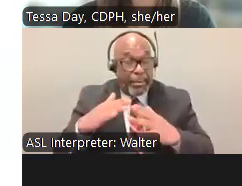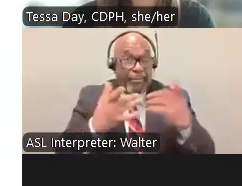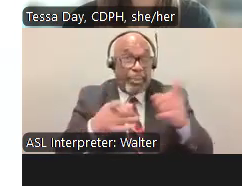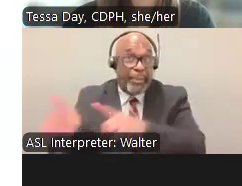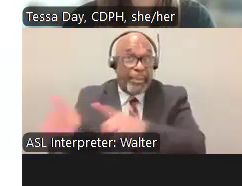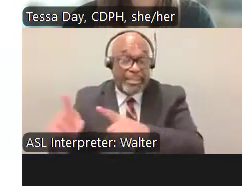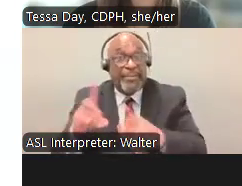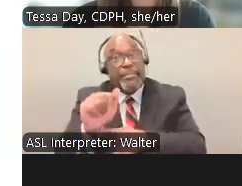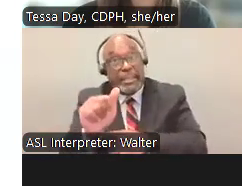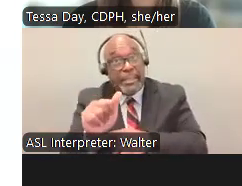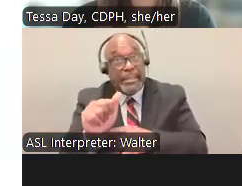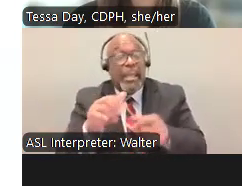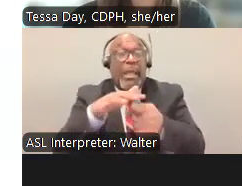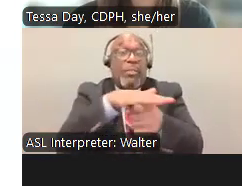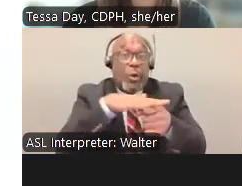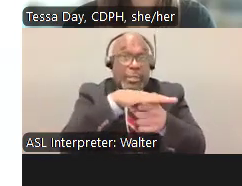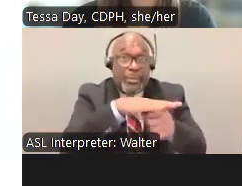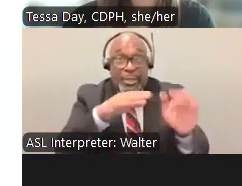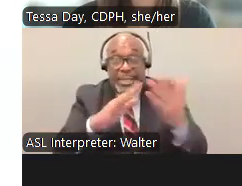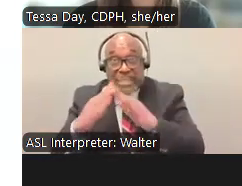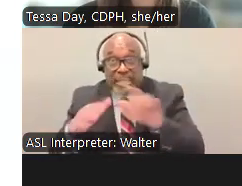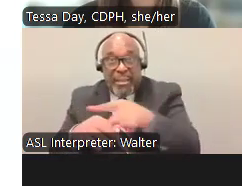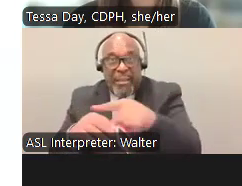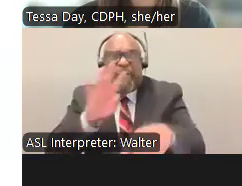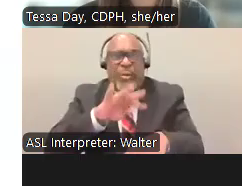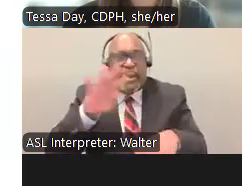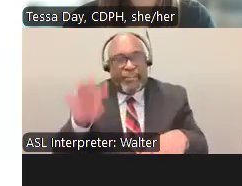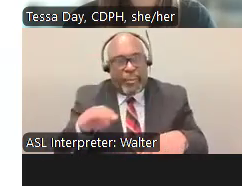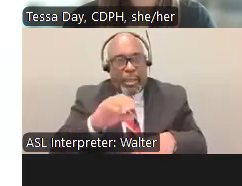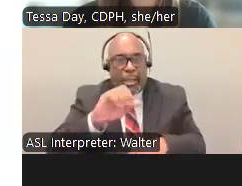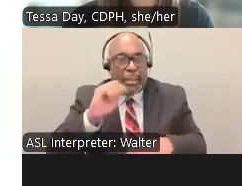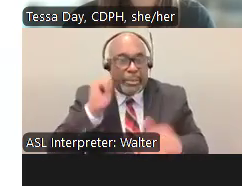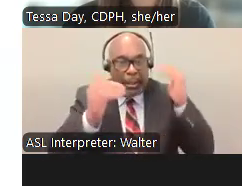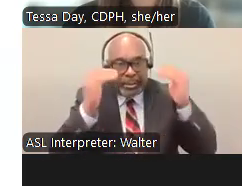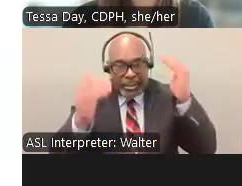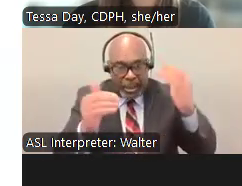13:24:05 communities, over 40% of adults 13:24:08 report a disability. That